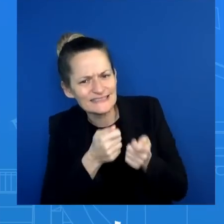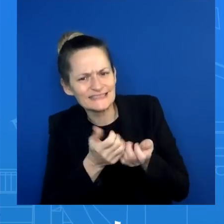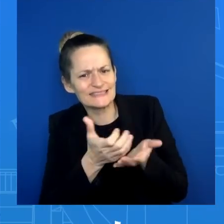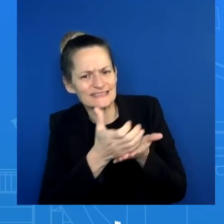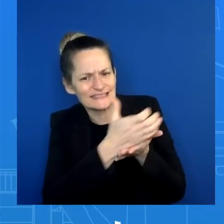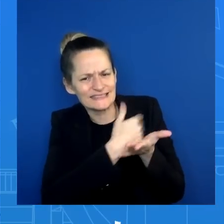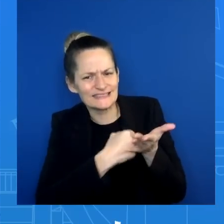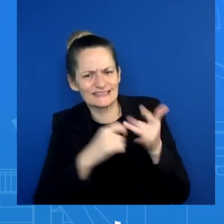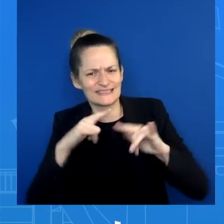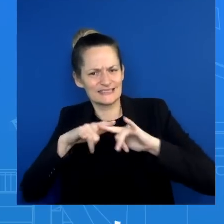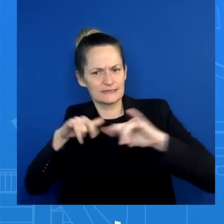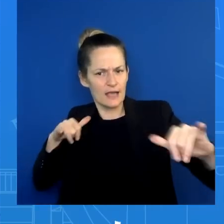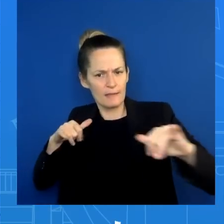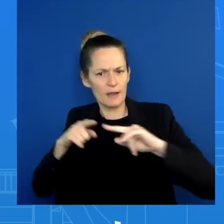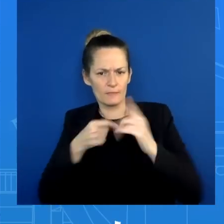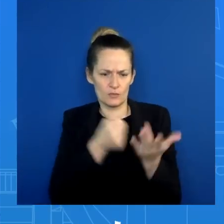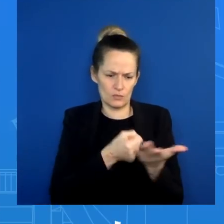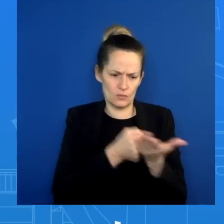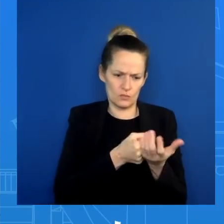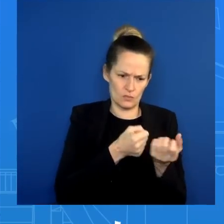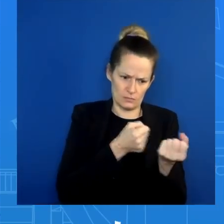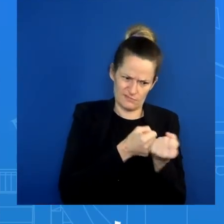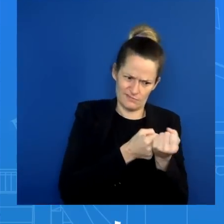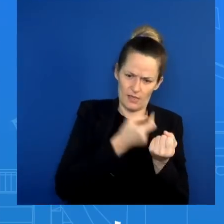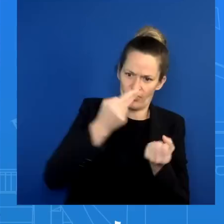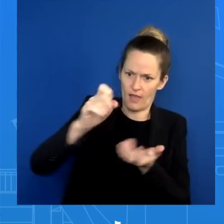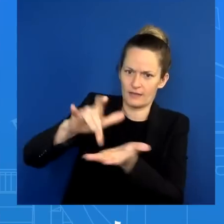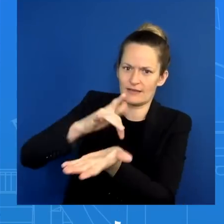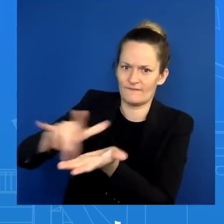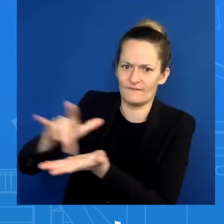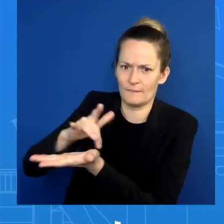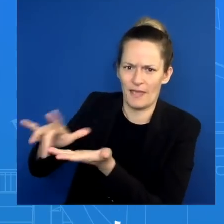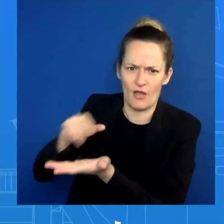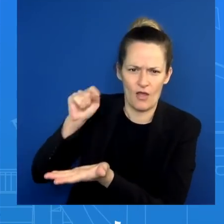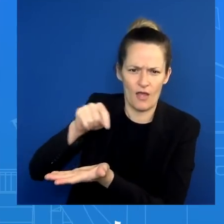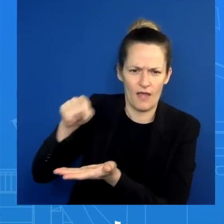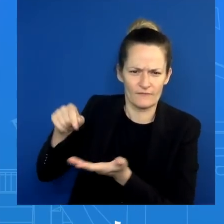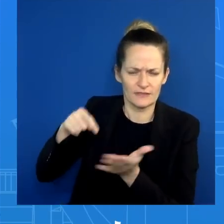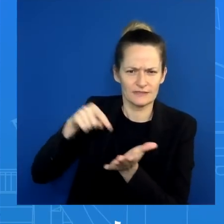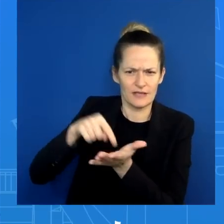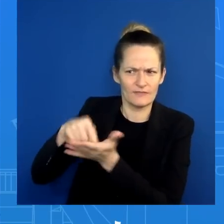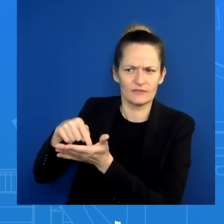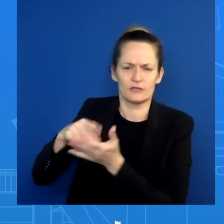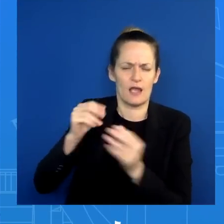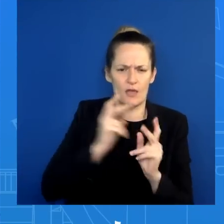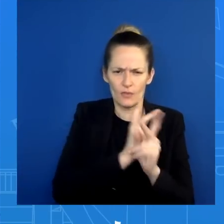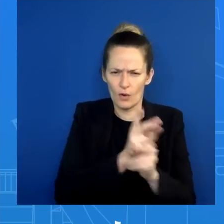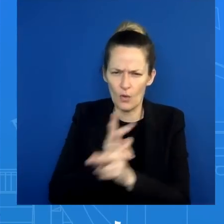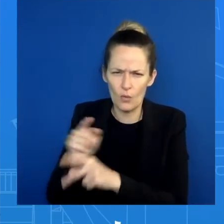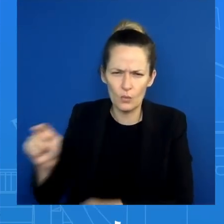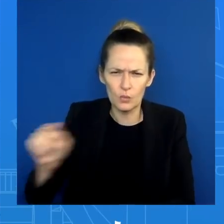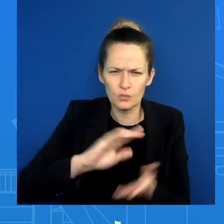about how there are some Democrats who are not happy with this.